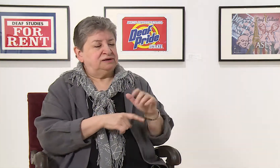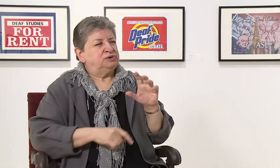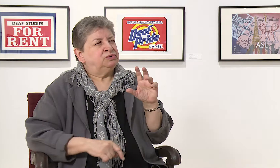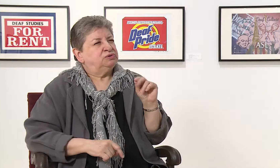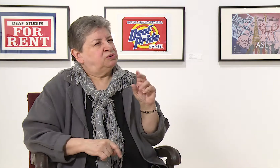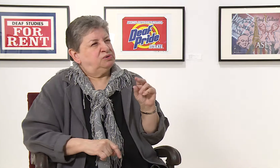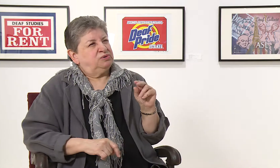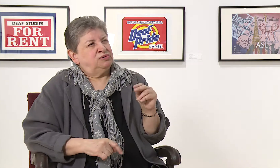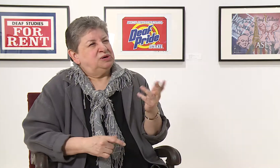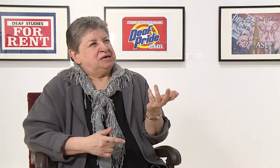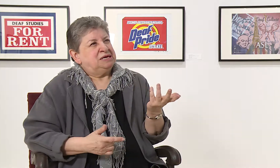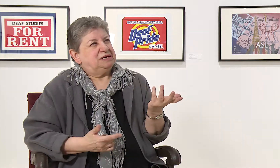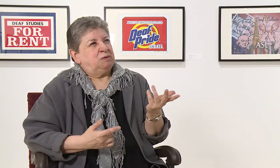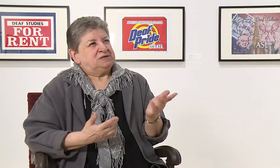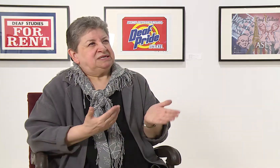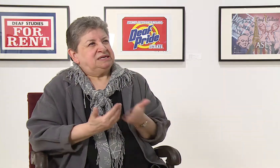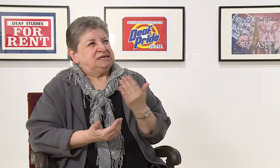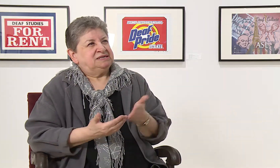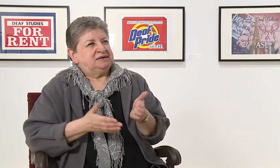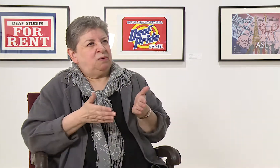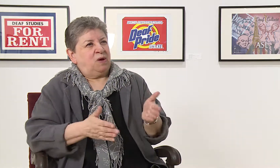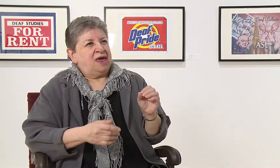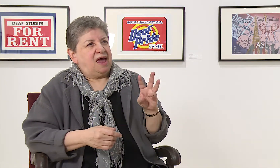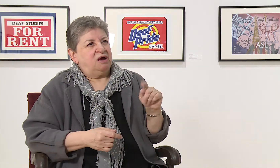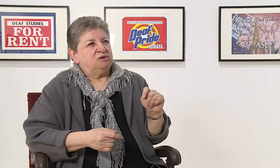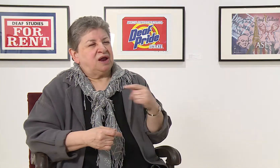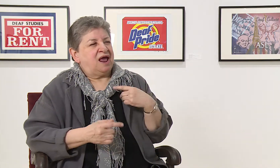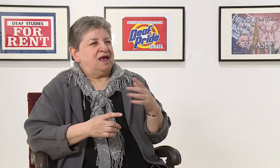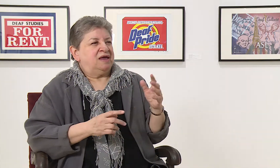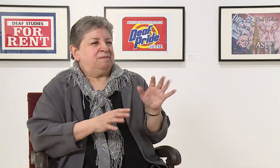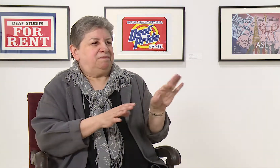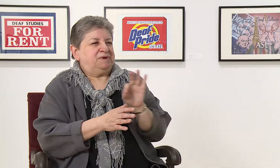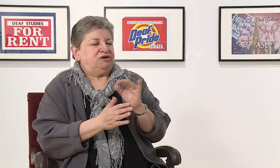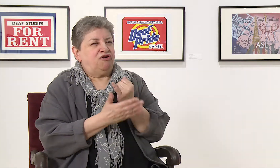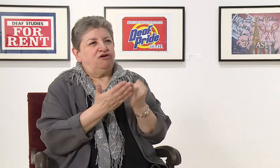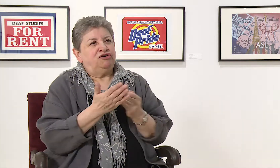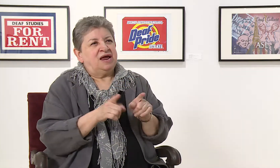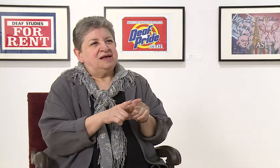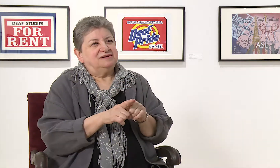However, I wouldn't call myself a formally trained artist.